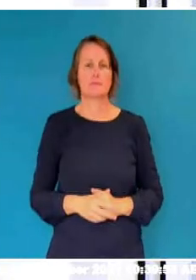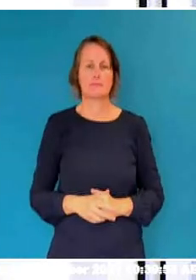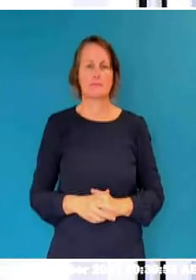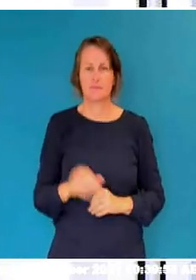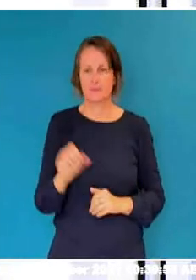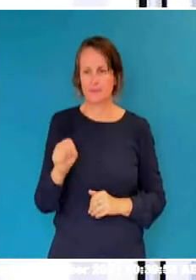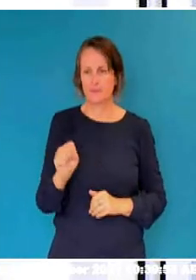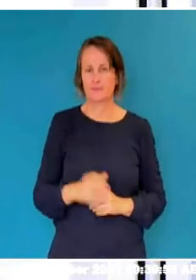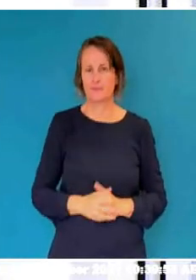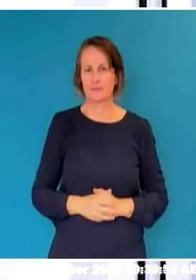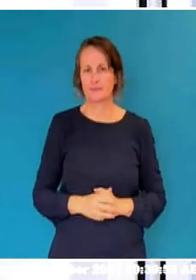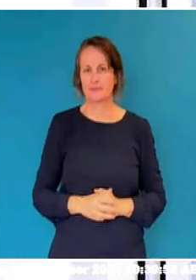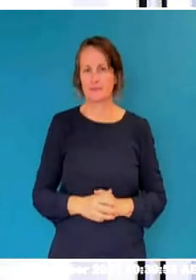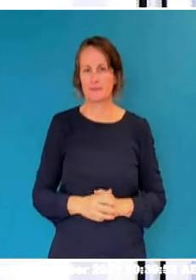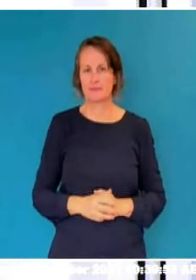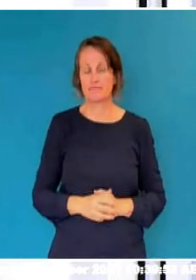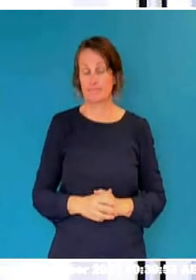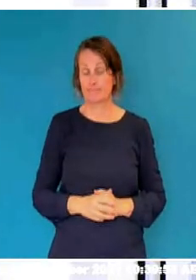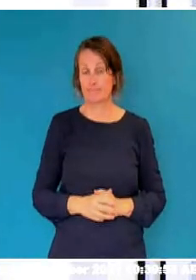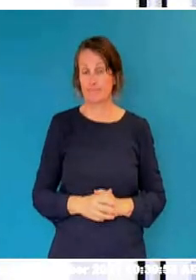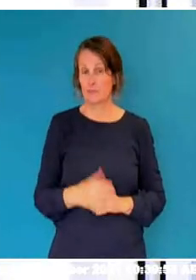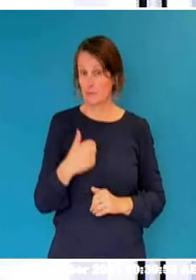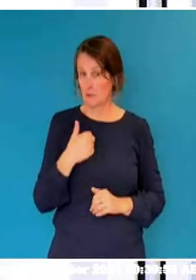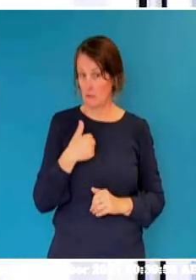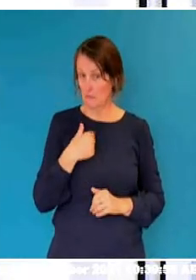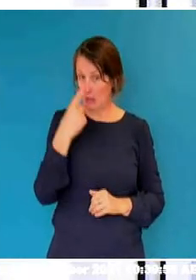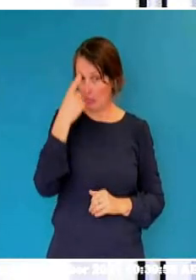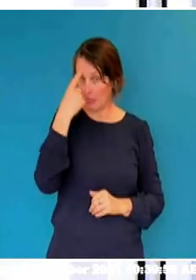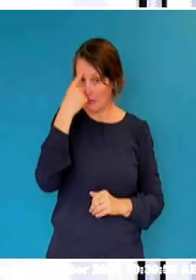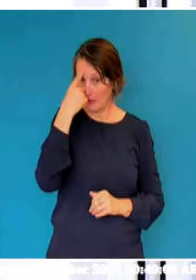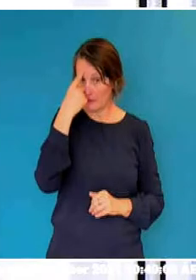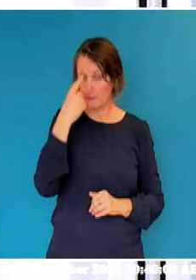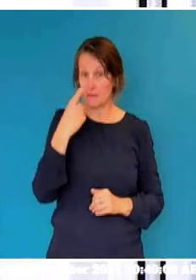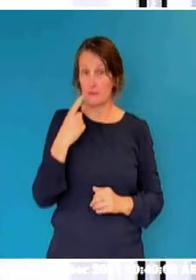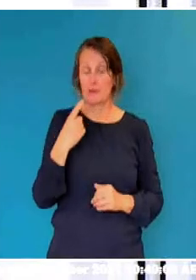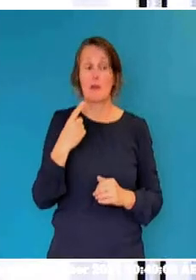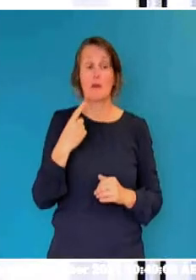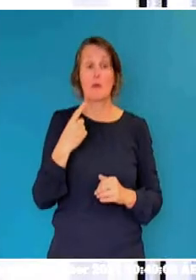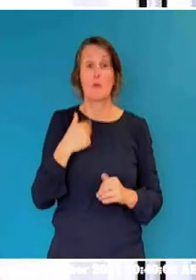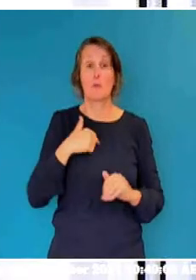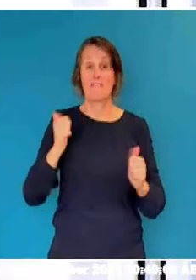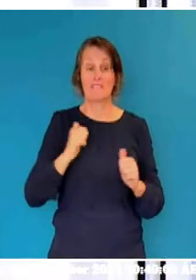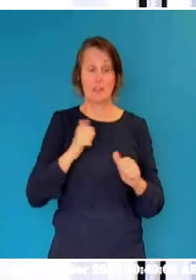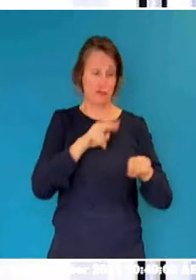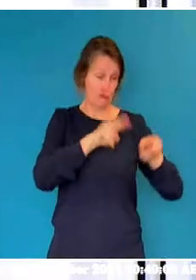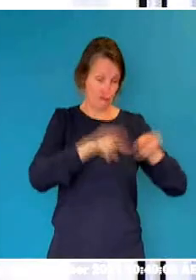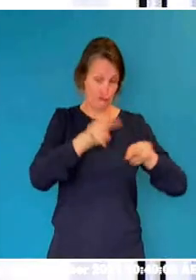Is it safe to assume that following those assessments, some adjustments